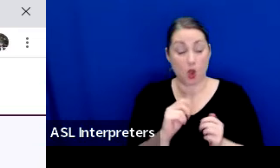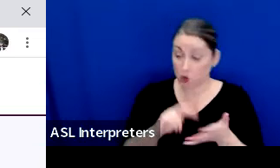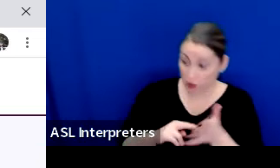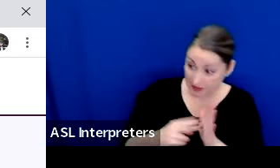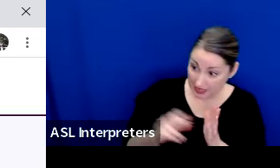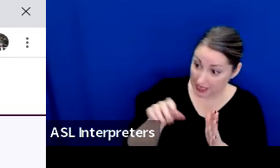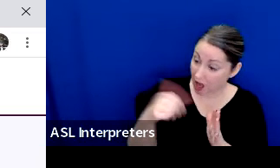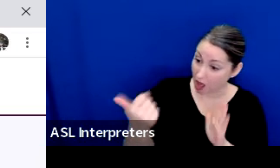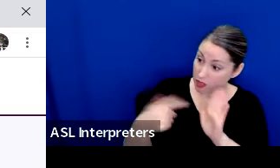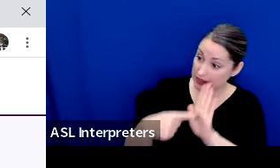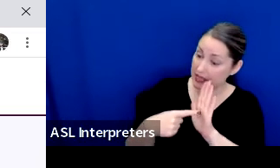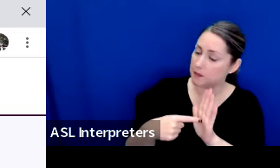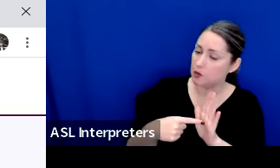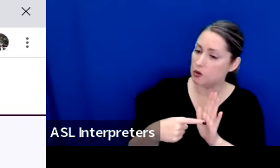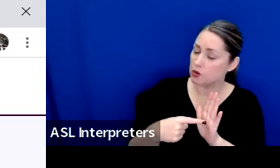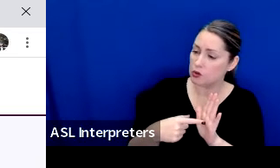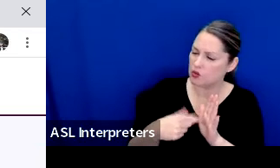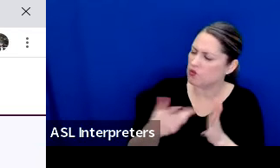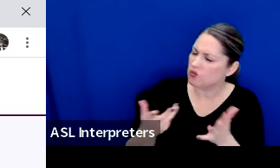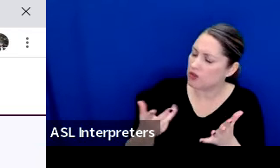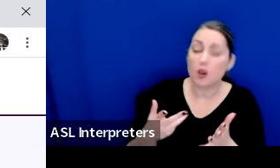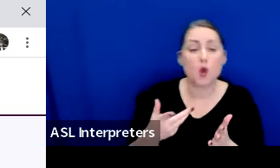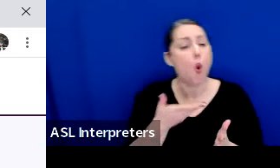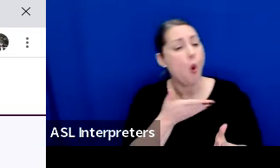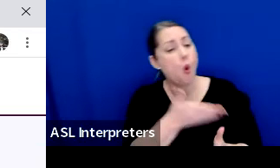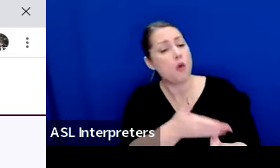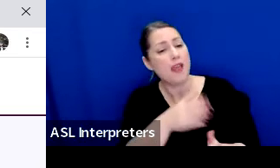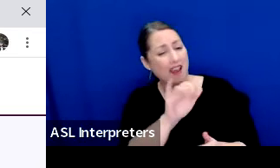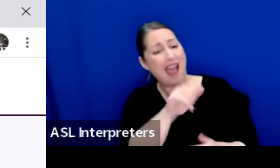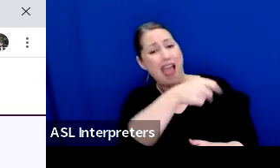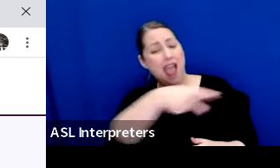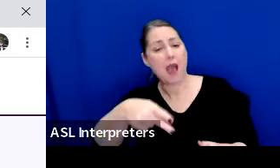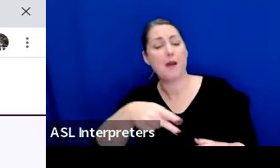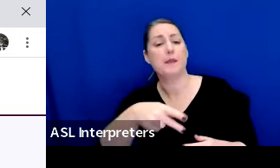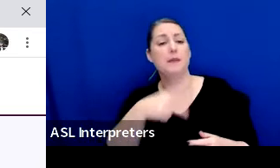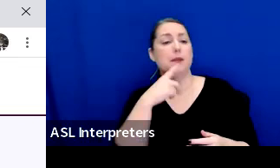Well, within my open mouth, some problems are using Geo Jabra and probably other apps as well.